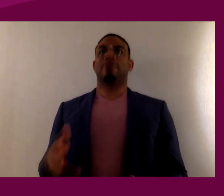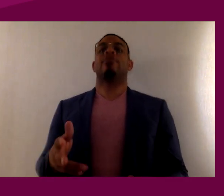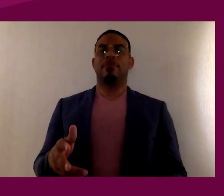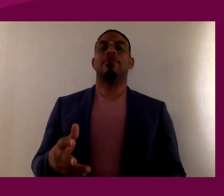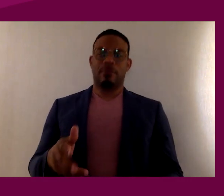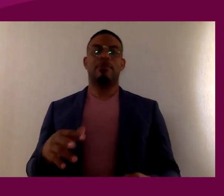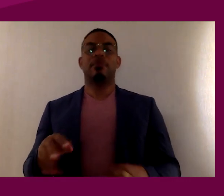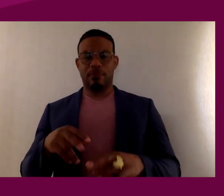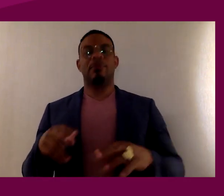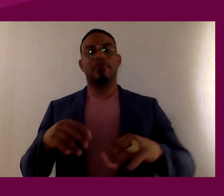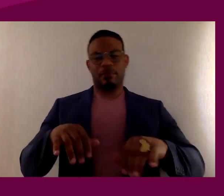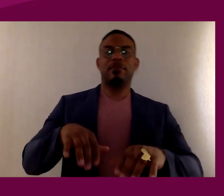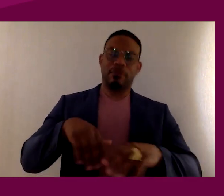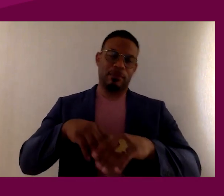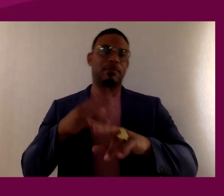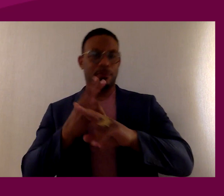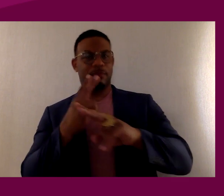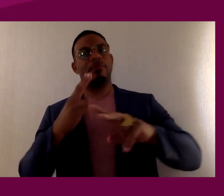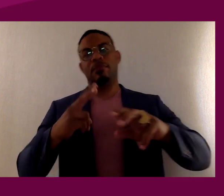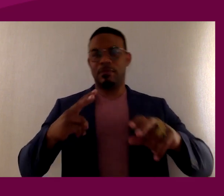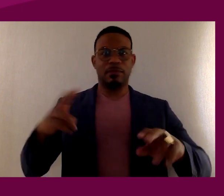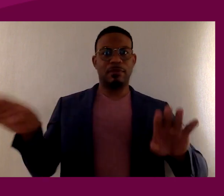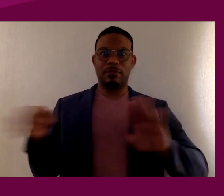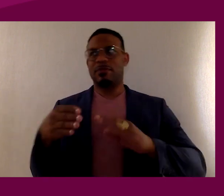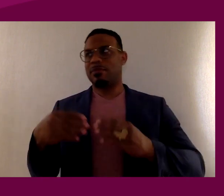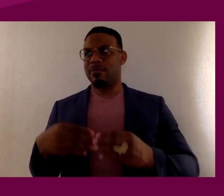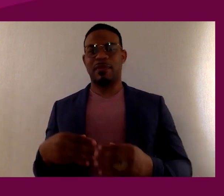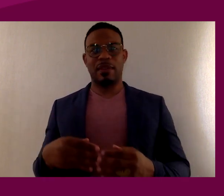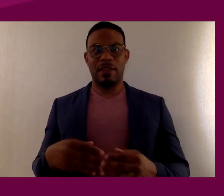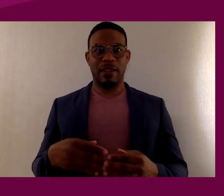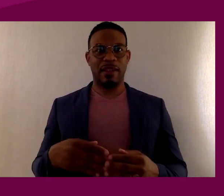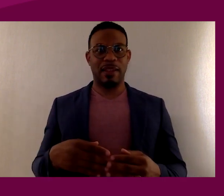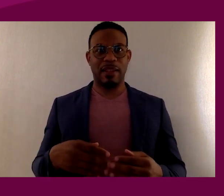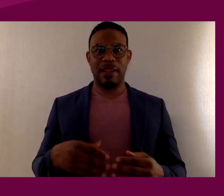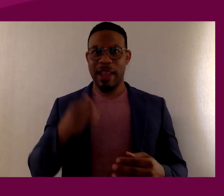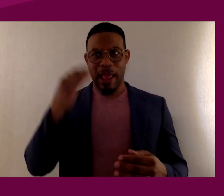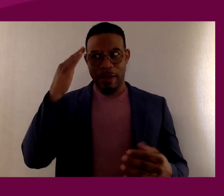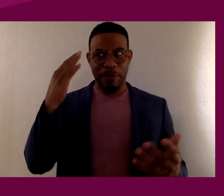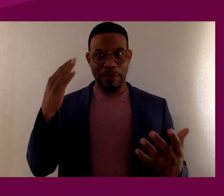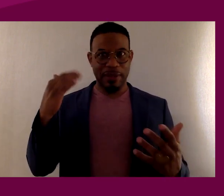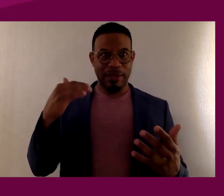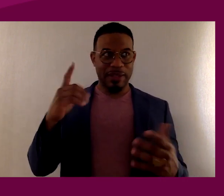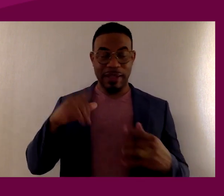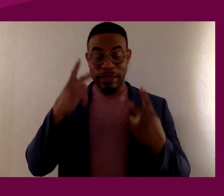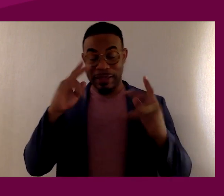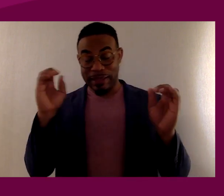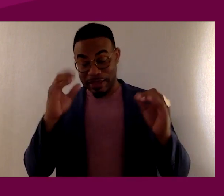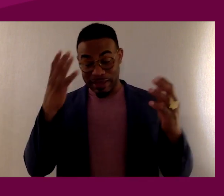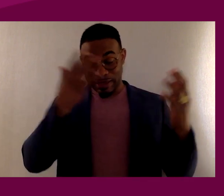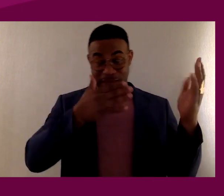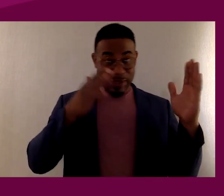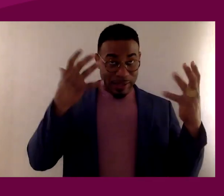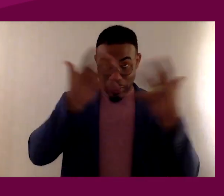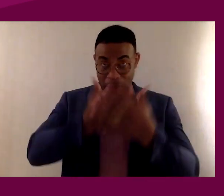So we're driving on the freeways with everybody in the van, with the door closed, not knowing and